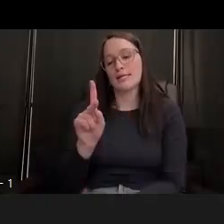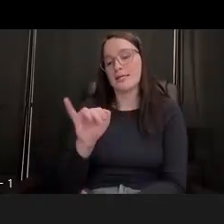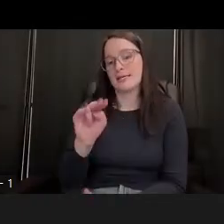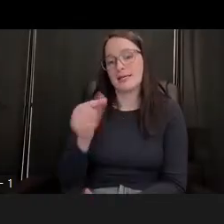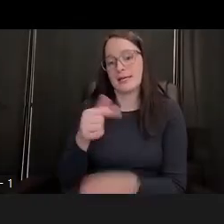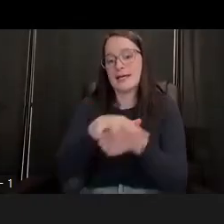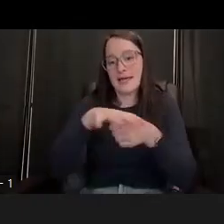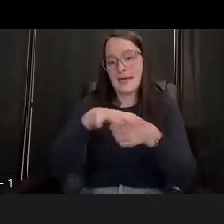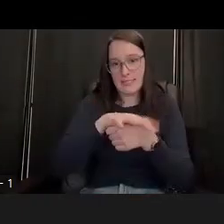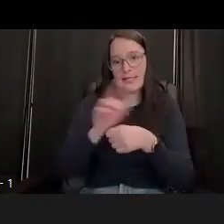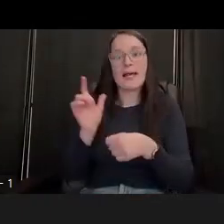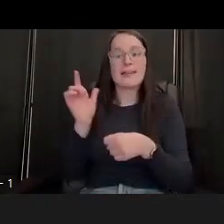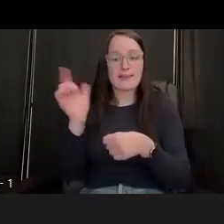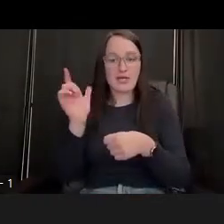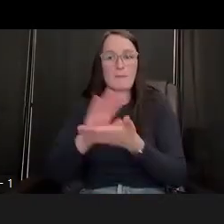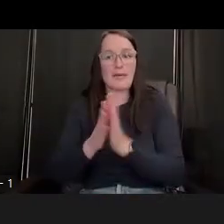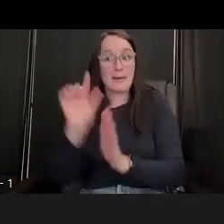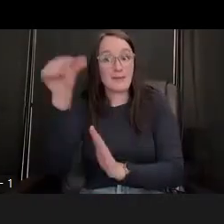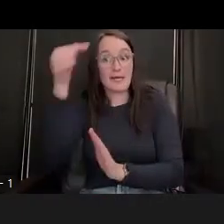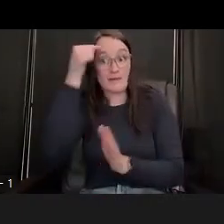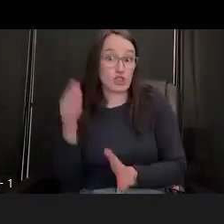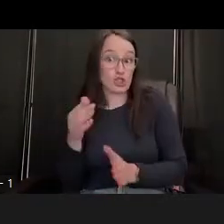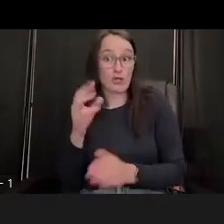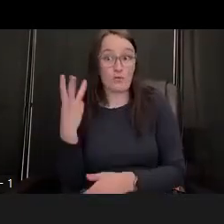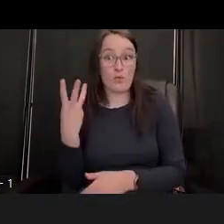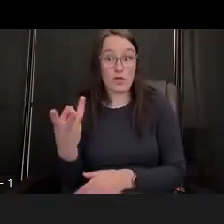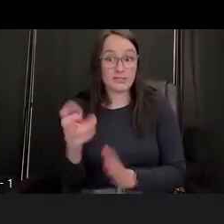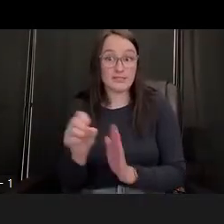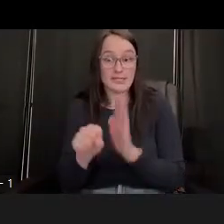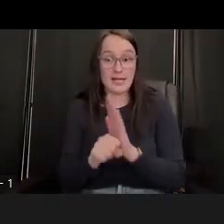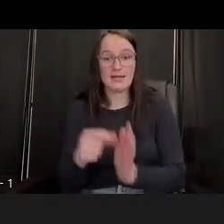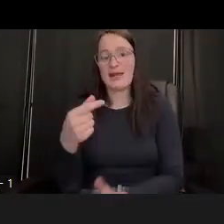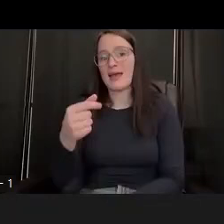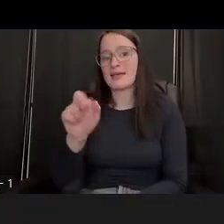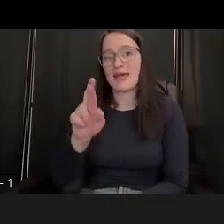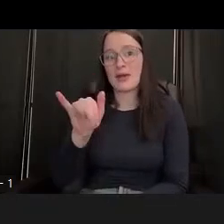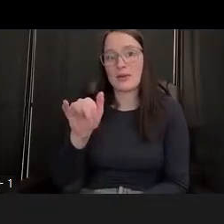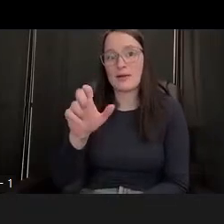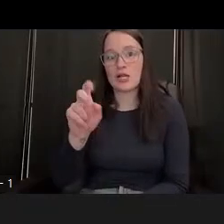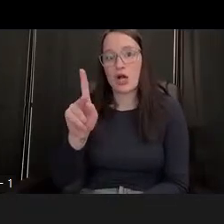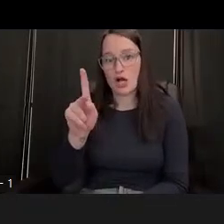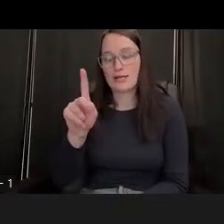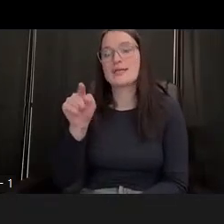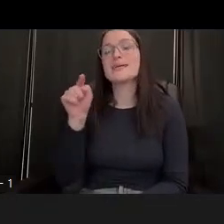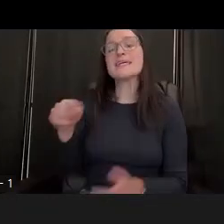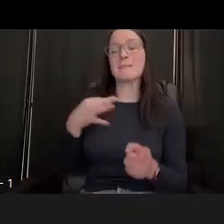Gary Locke, who benefited from the experiences that he was able to observe within Microsoft,